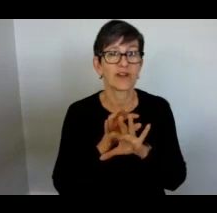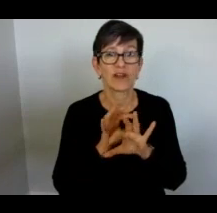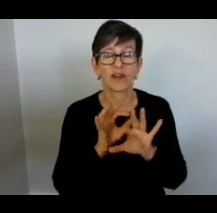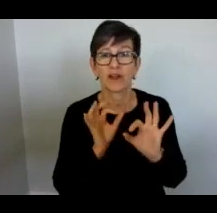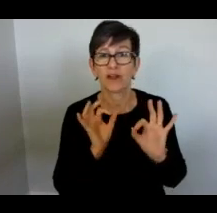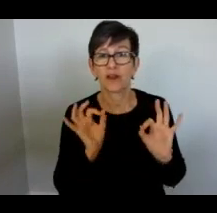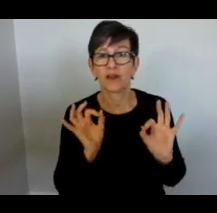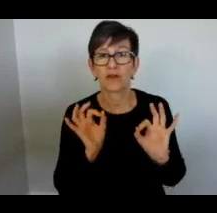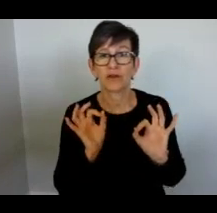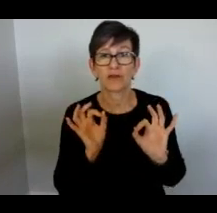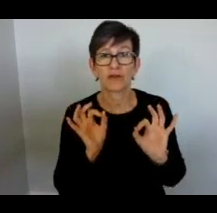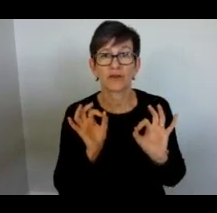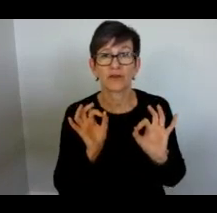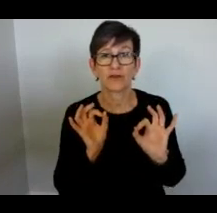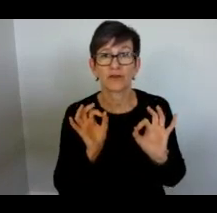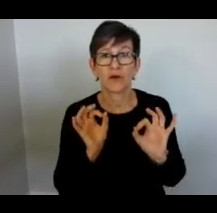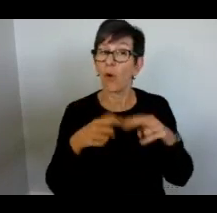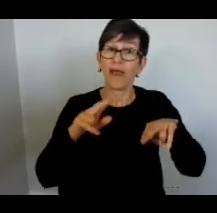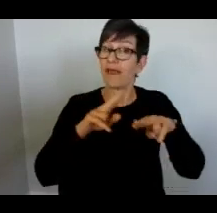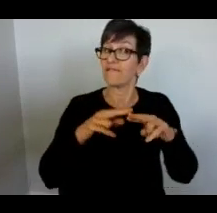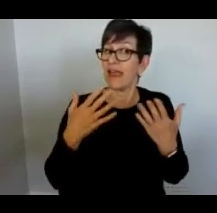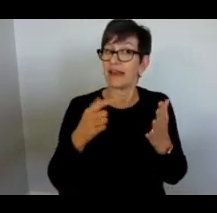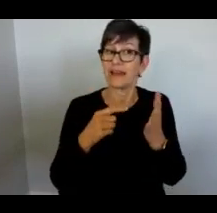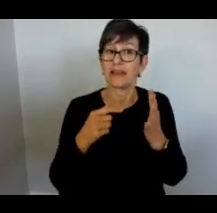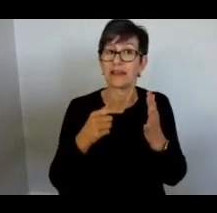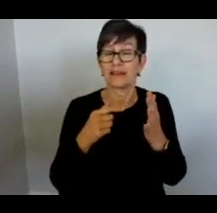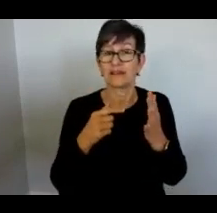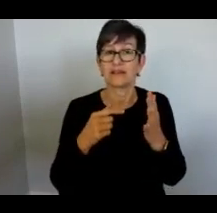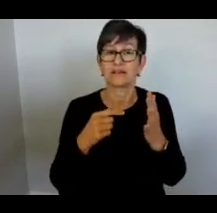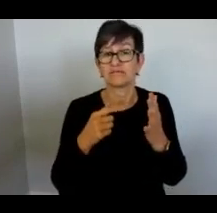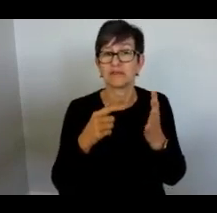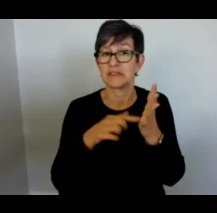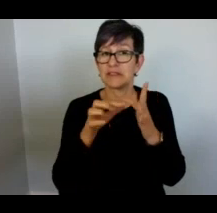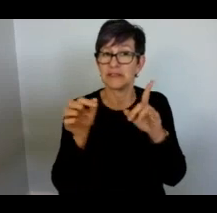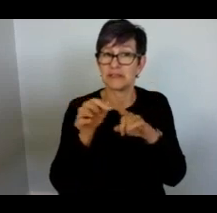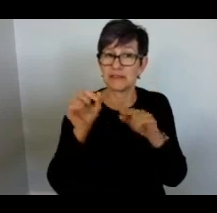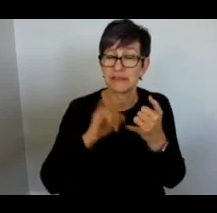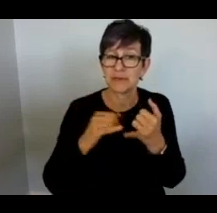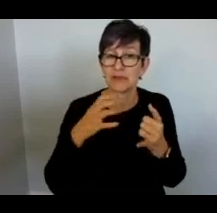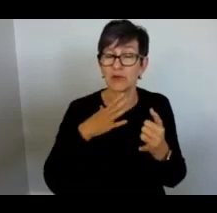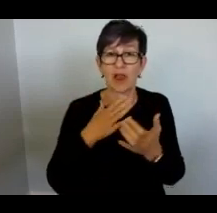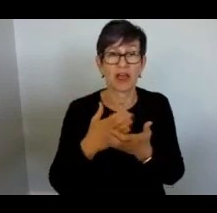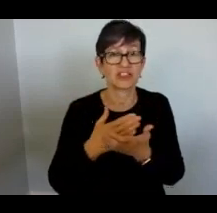If you have any top tips you can share with the audience. Just a quick take away from your slides